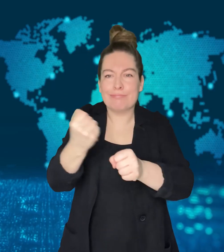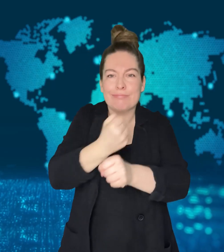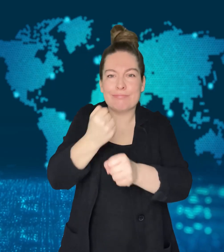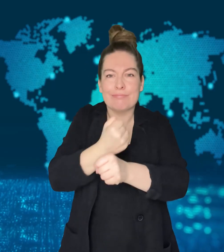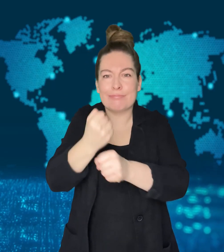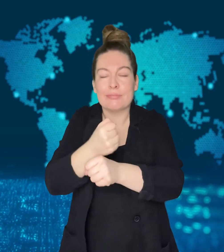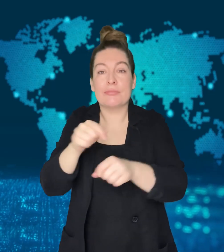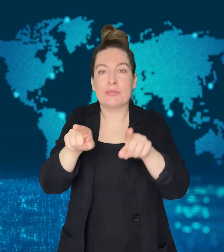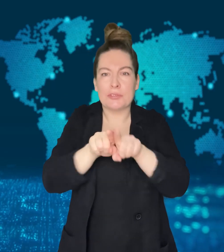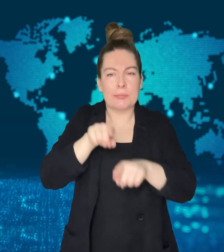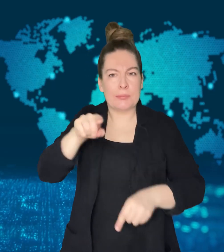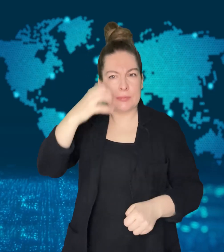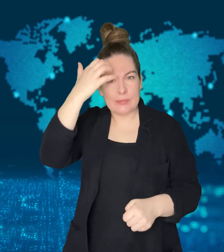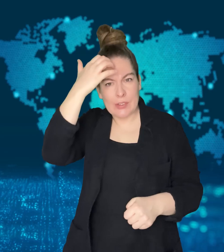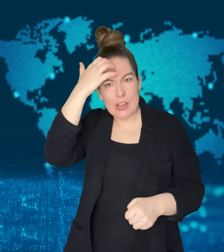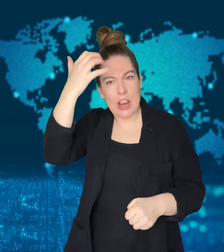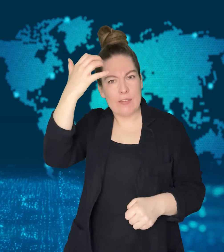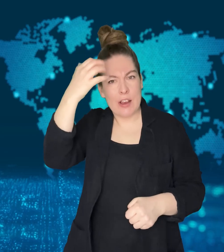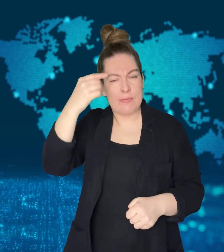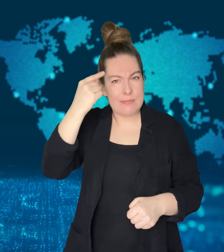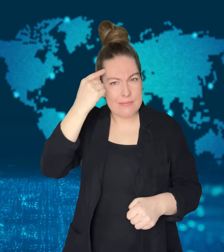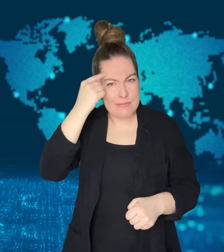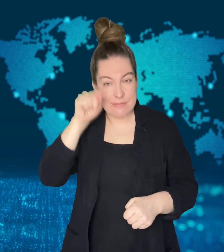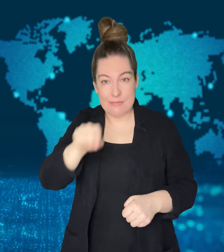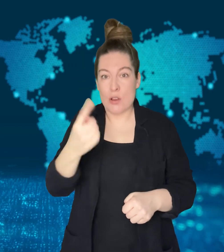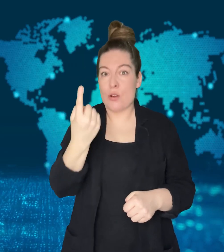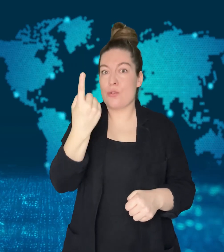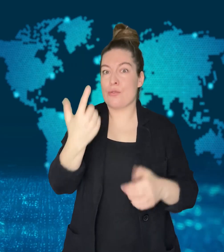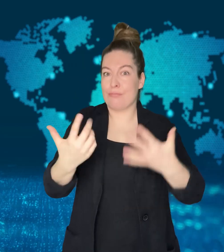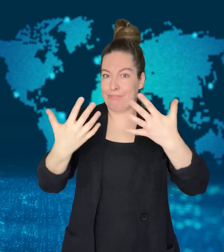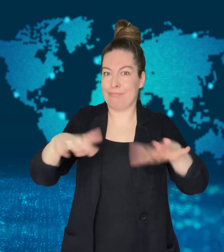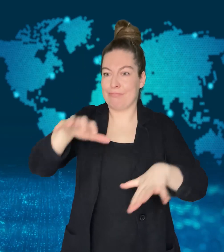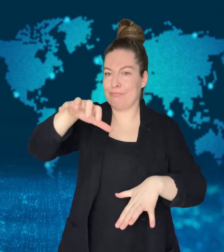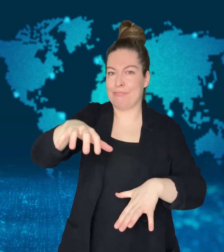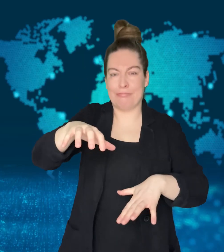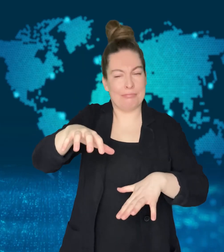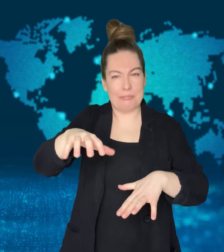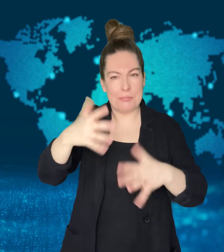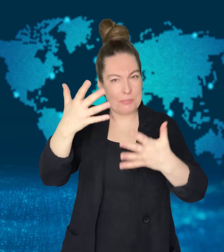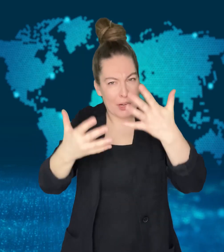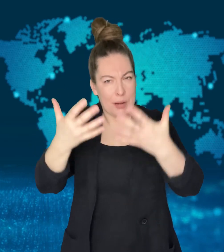and authorities are looking for